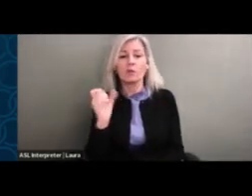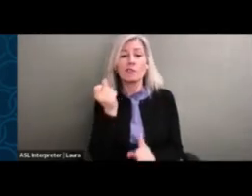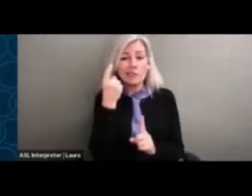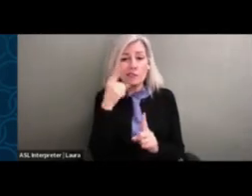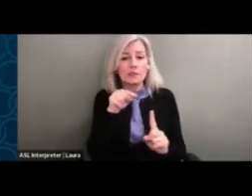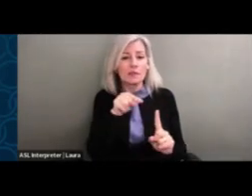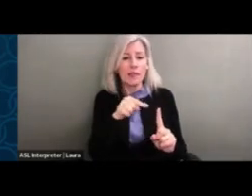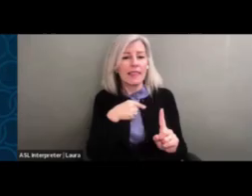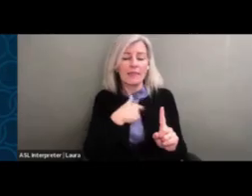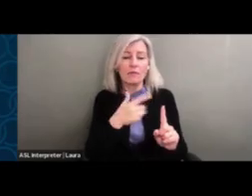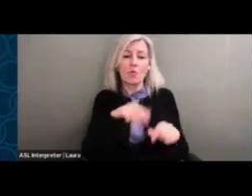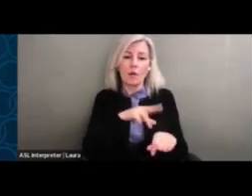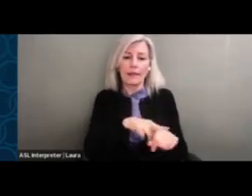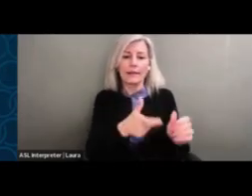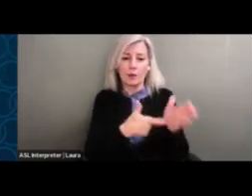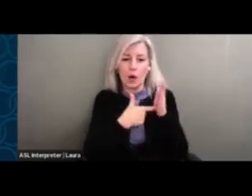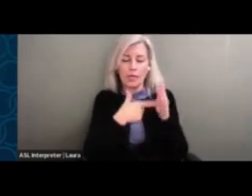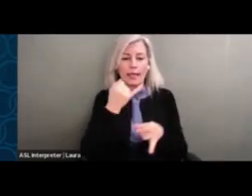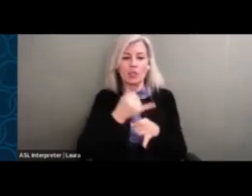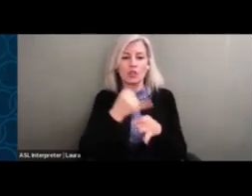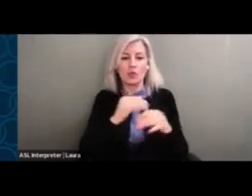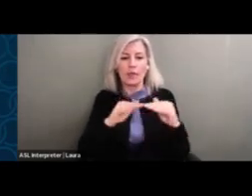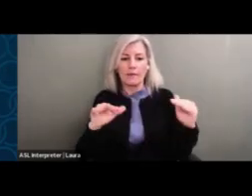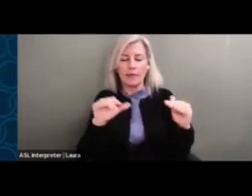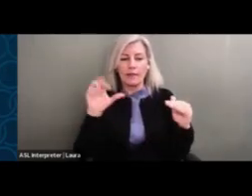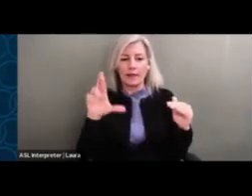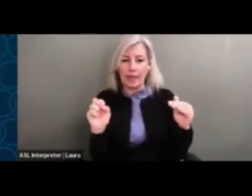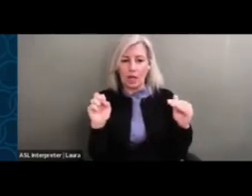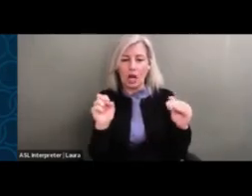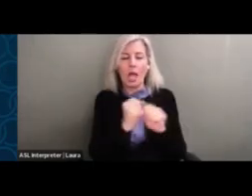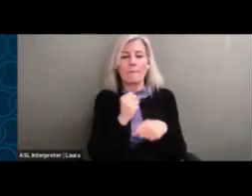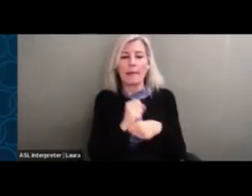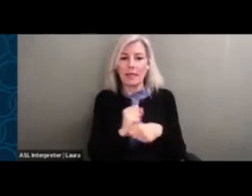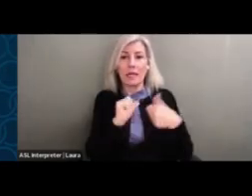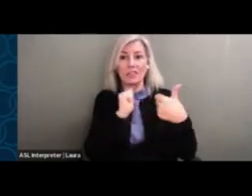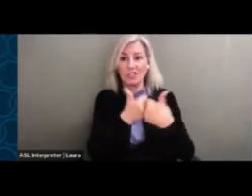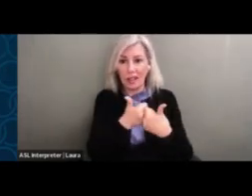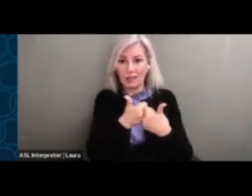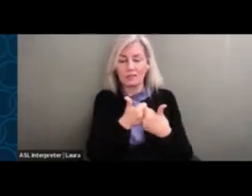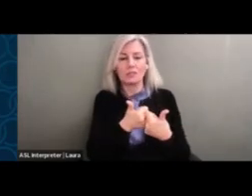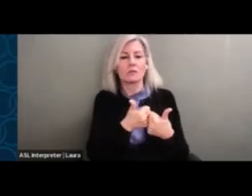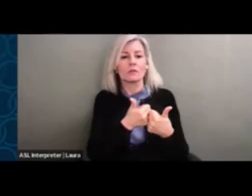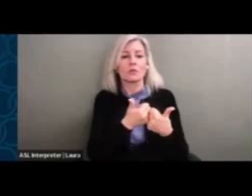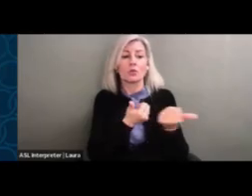This creates a new flexibility for 1915(c) waivers, which